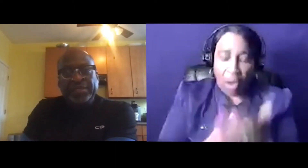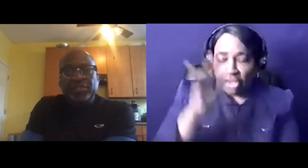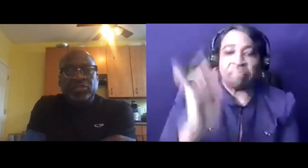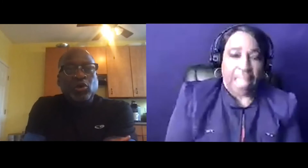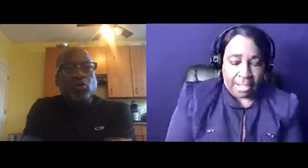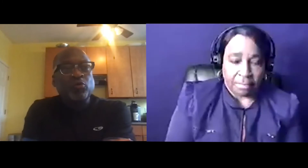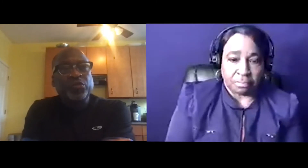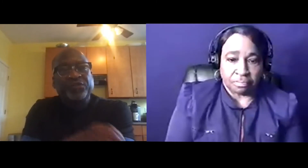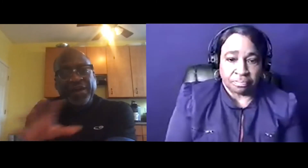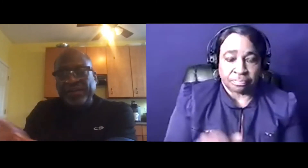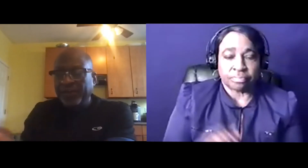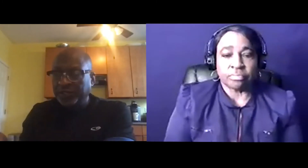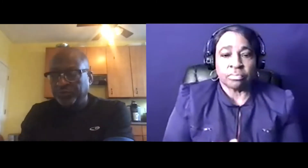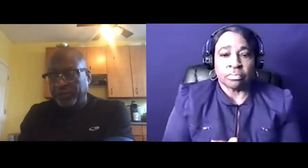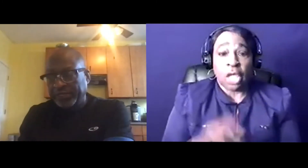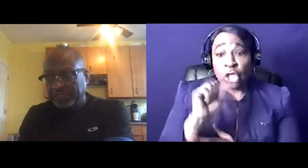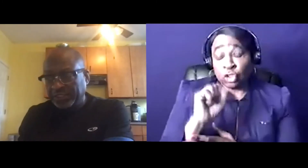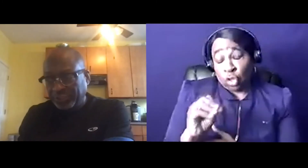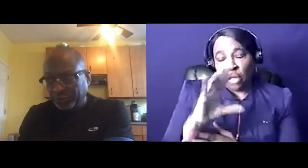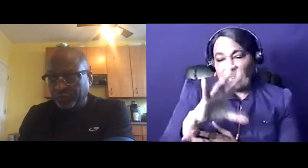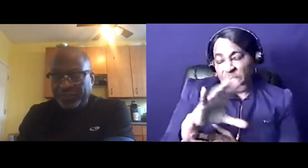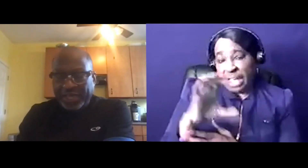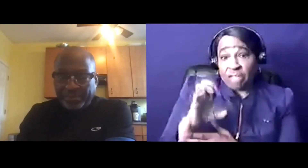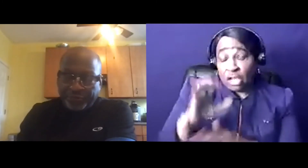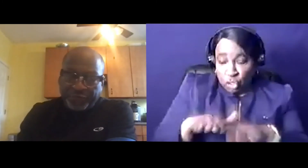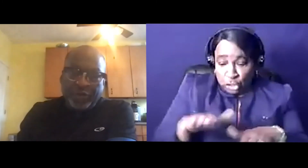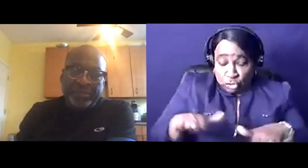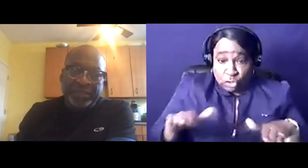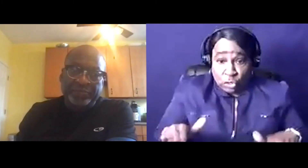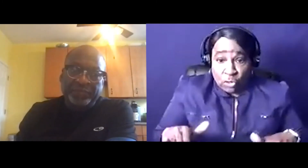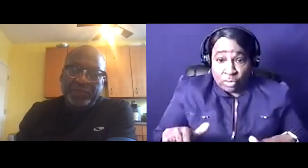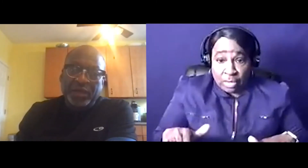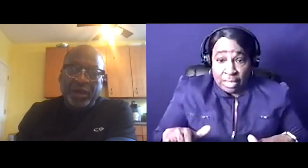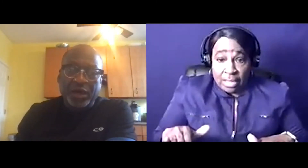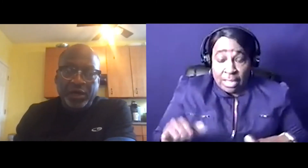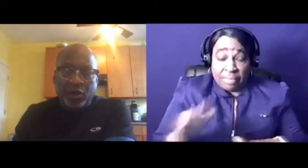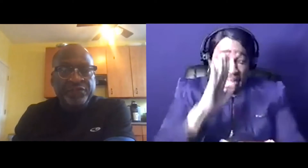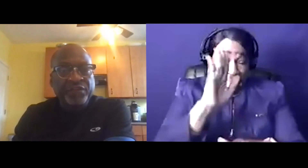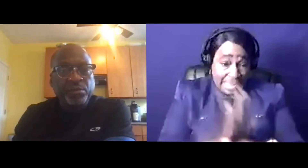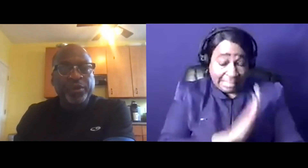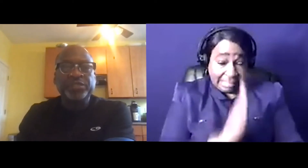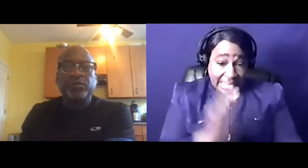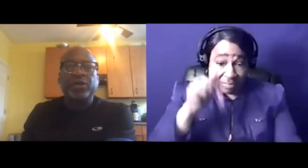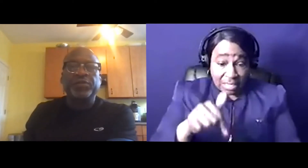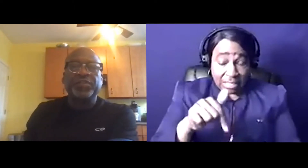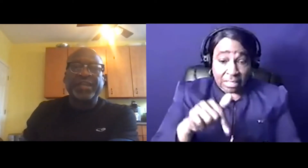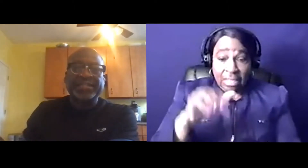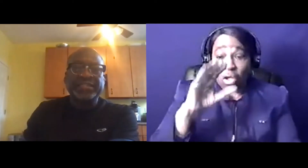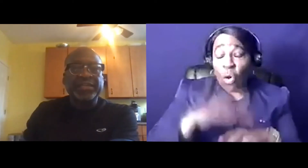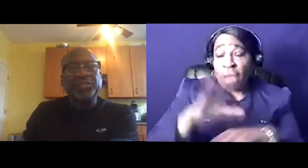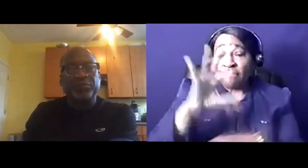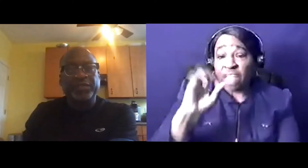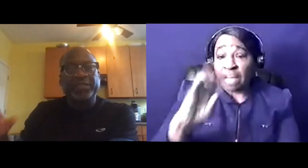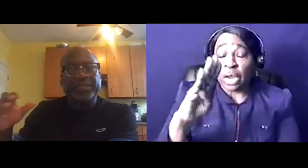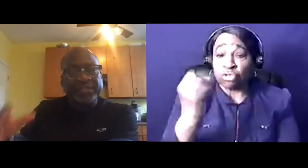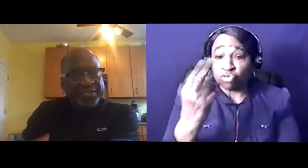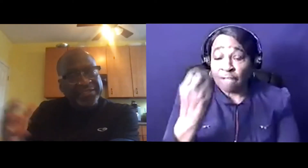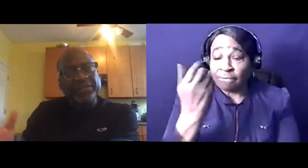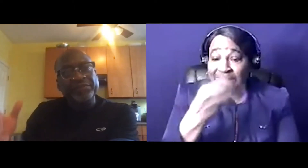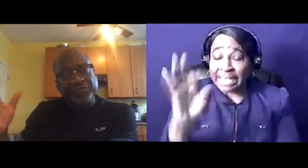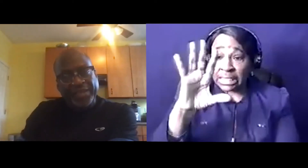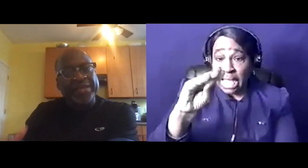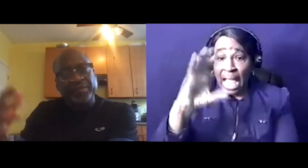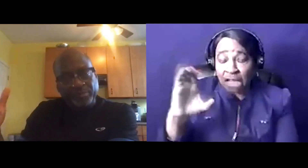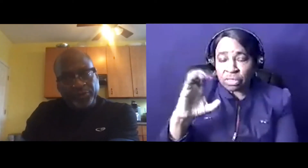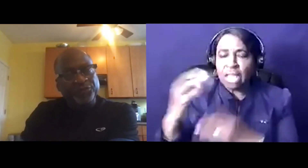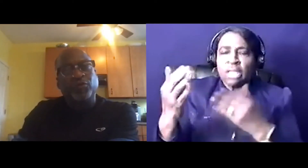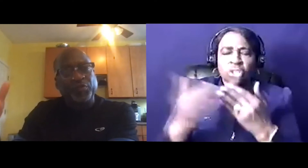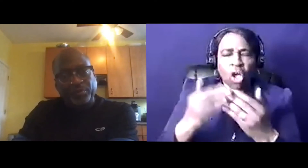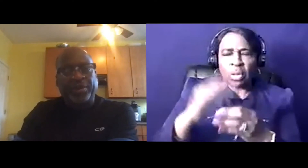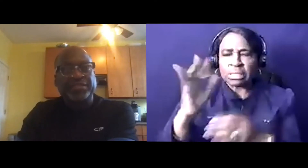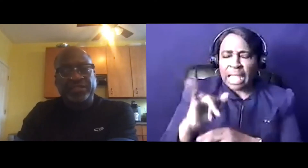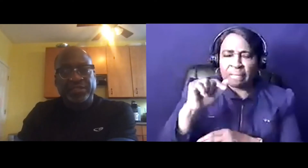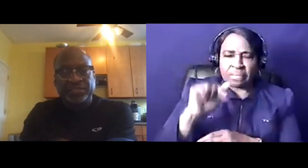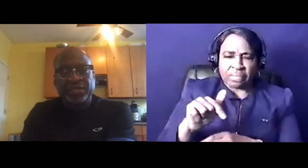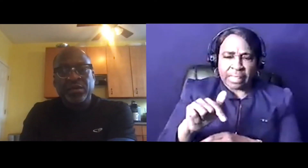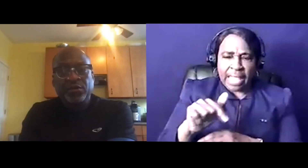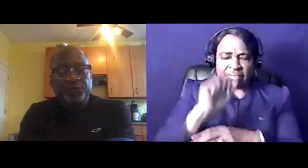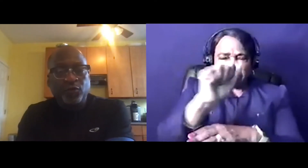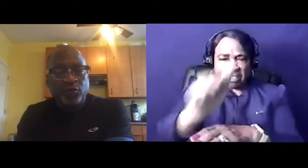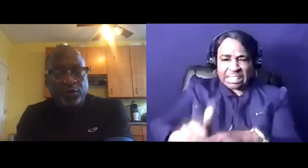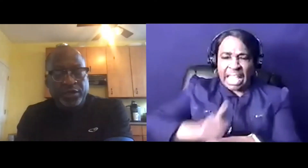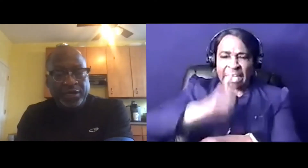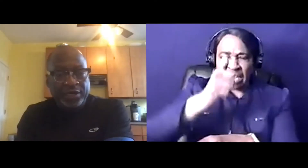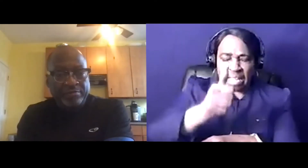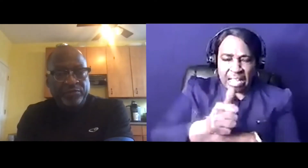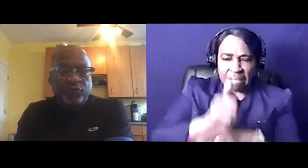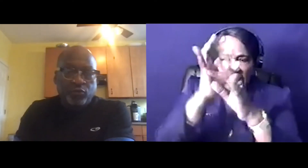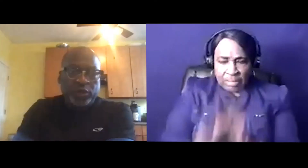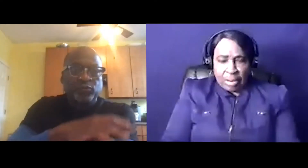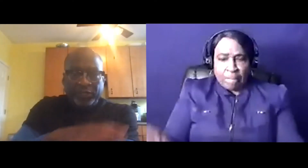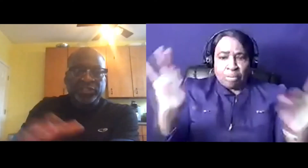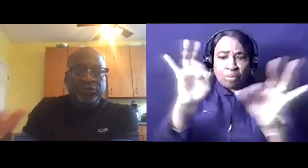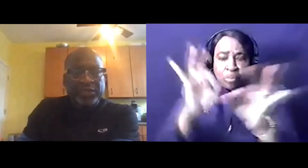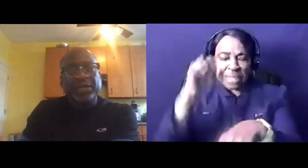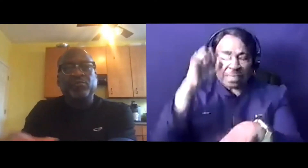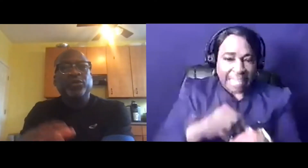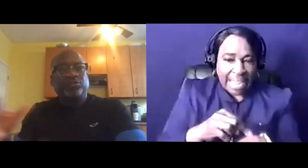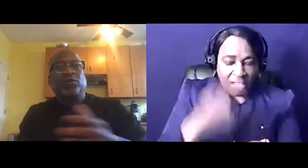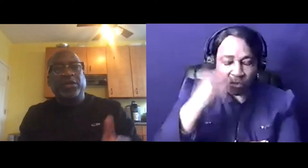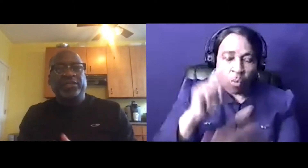So the 500 children that perform it on February 12, 1900, it is as if that put forth a precedence for what was to come, which was